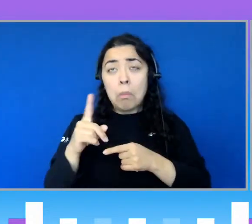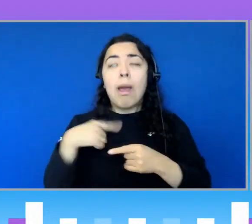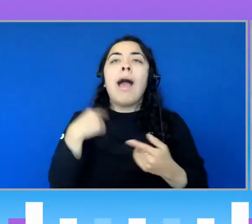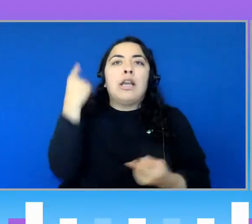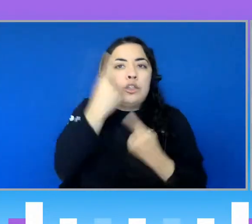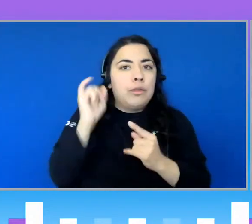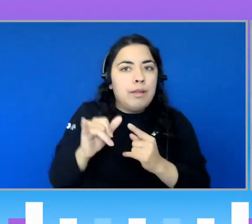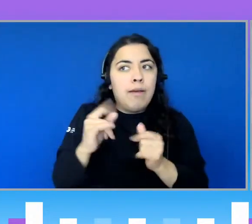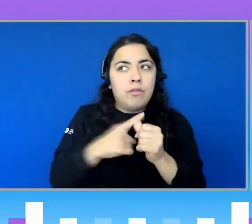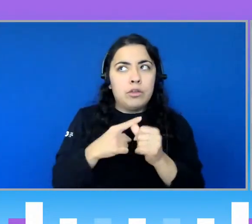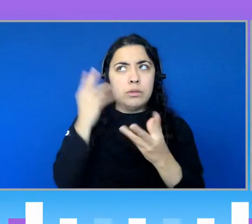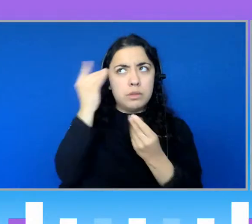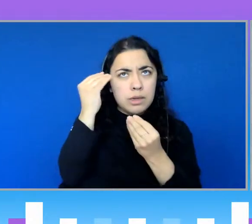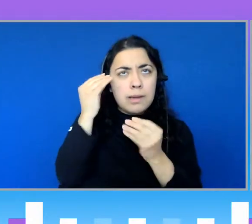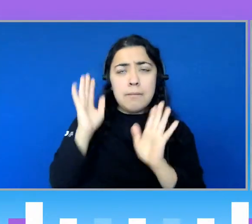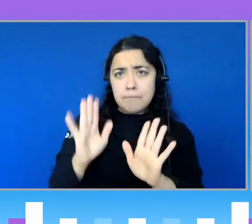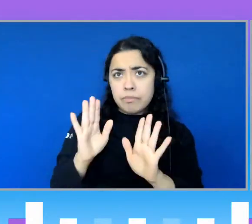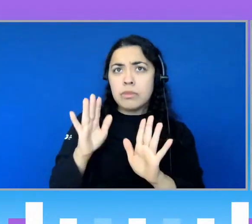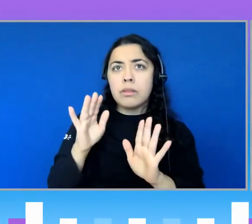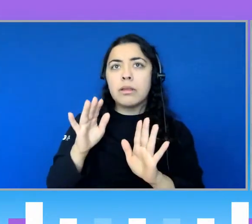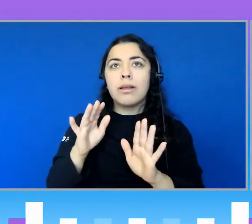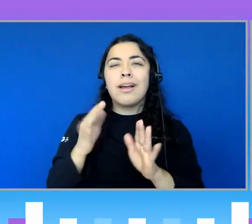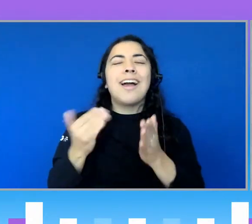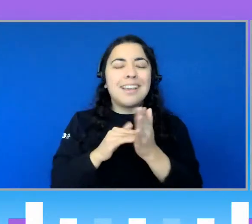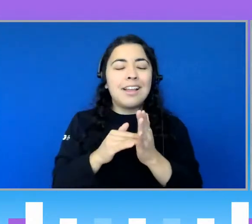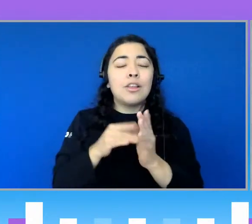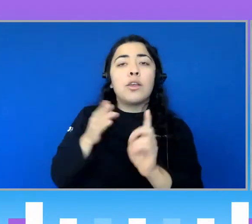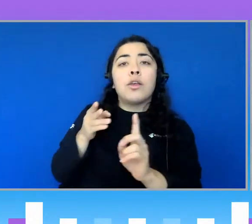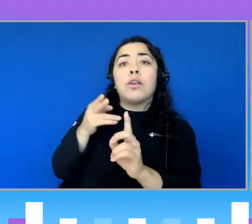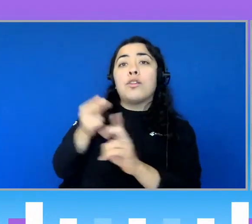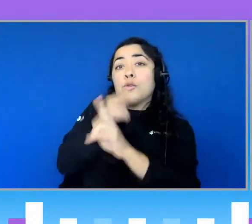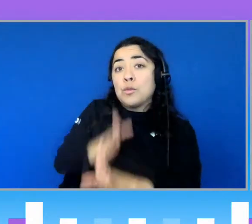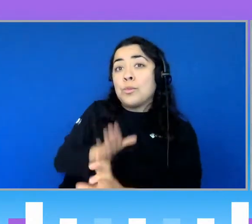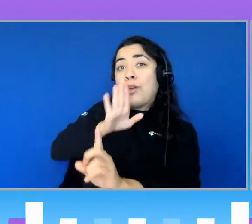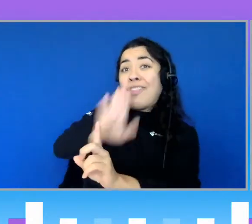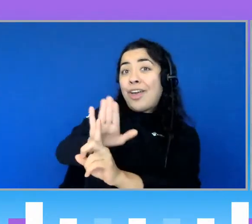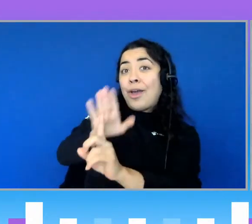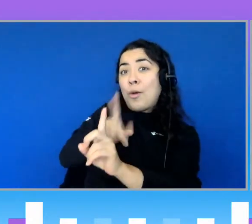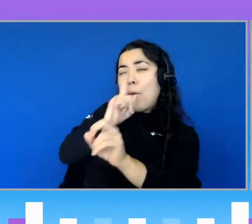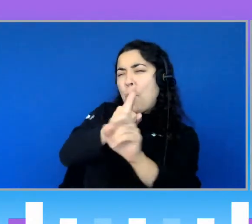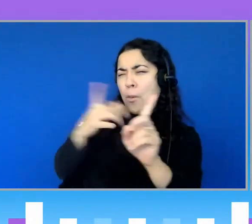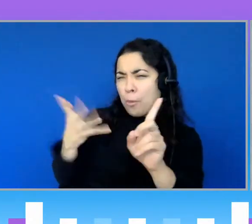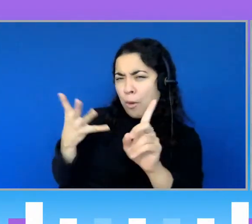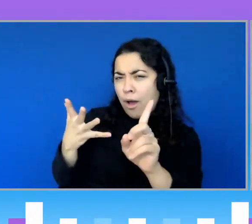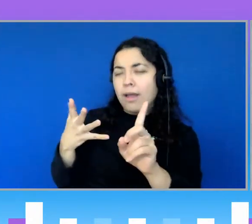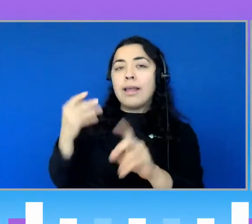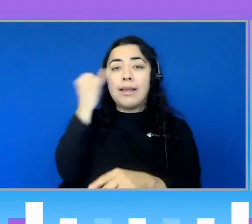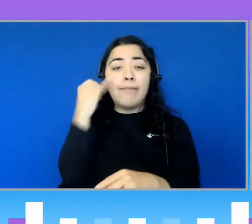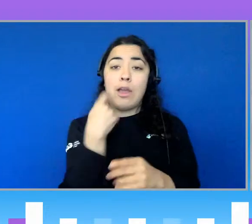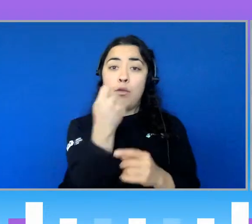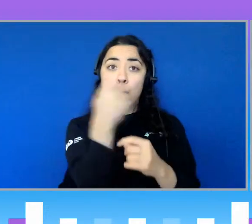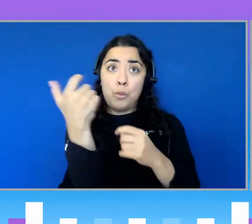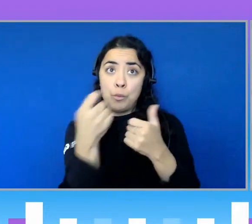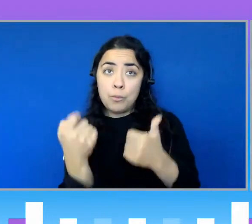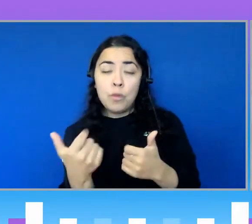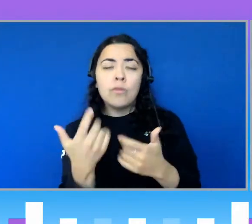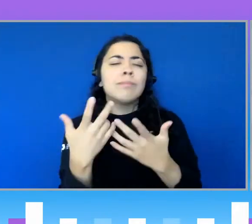it. I like to think of it as a I keep bringing it back to the user and those goals. If I removed something, if I removed